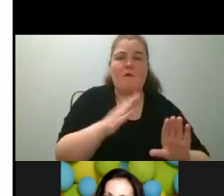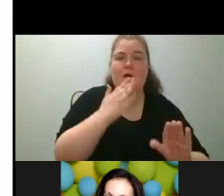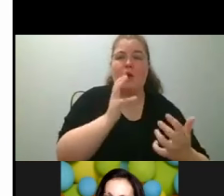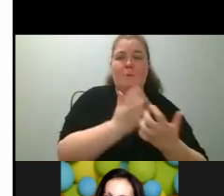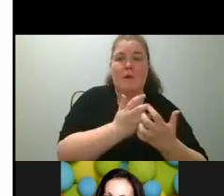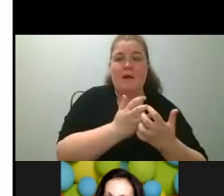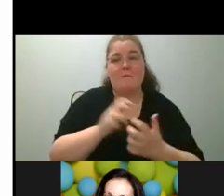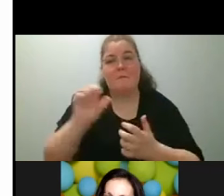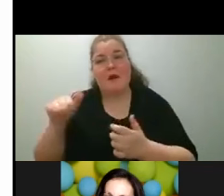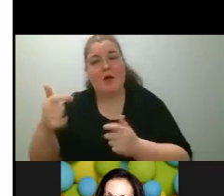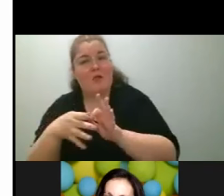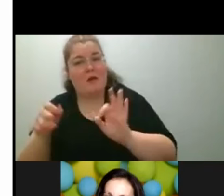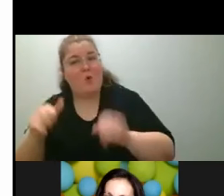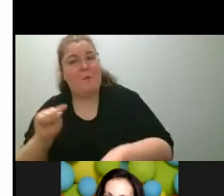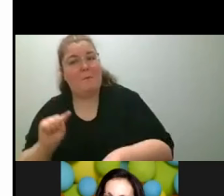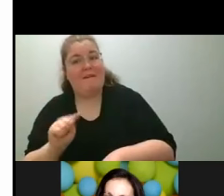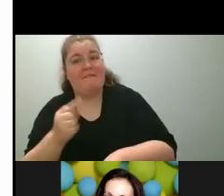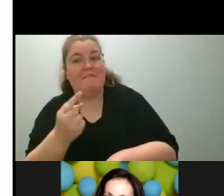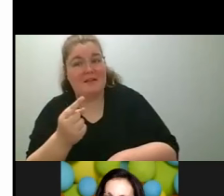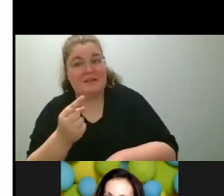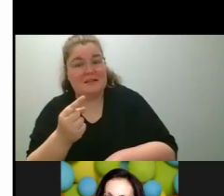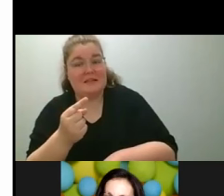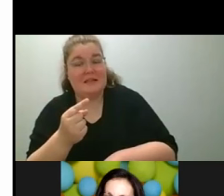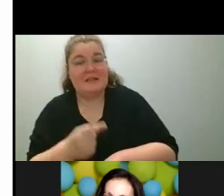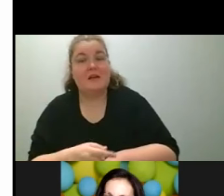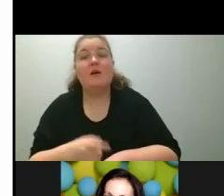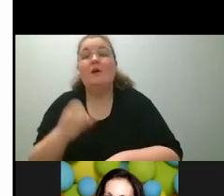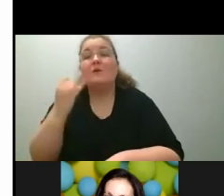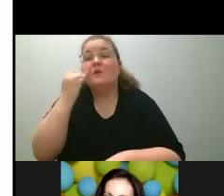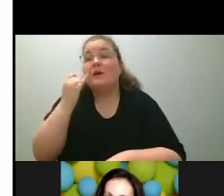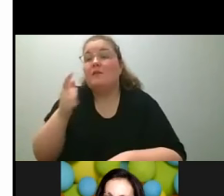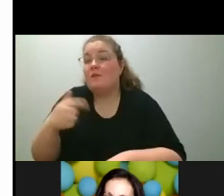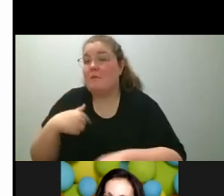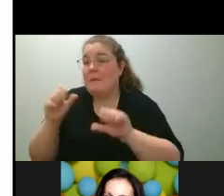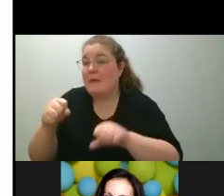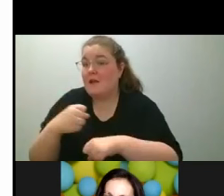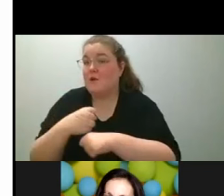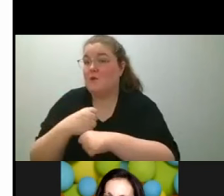So if you have the ability to create content from scratch and keeping translation in mind,